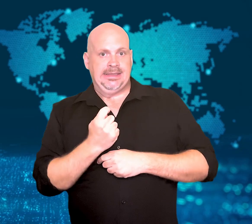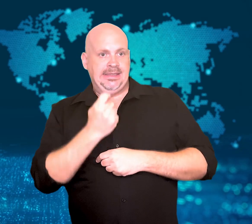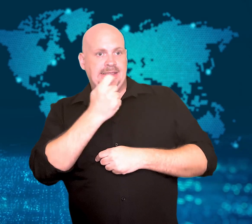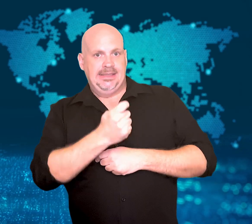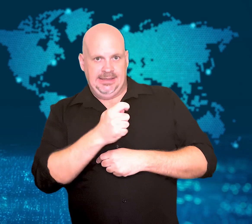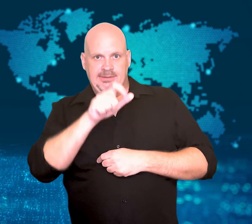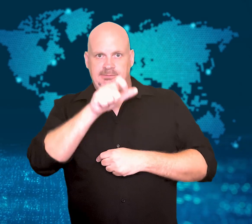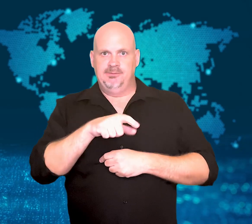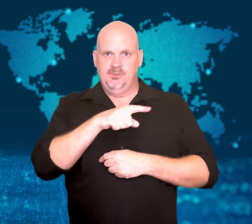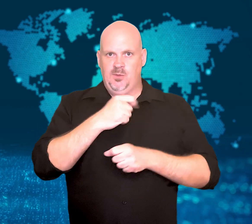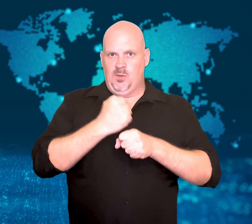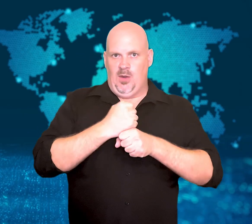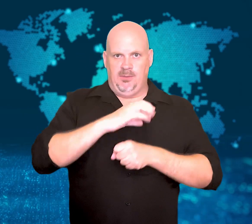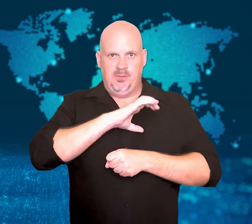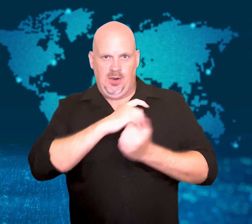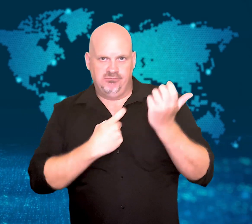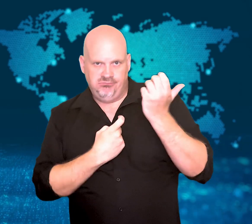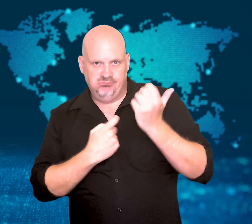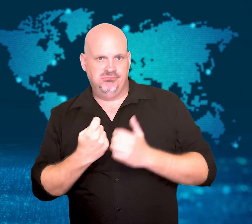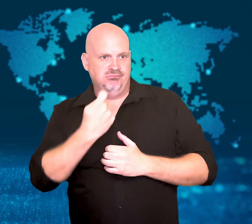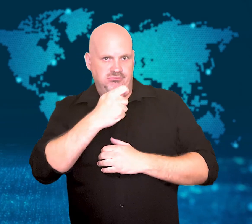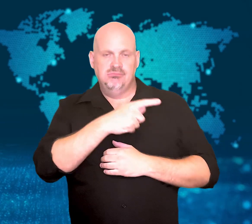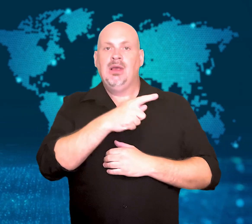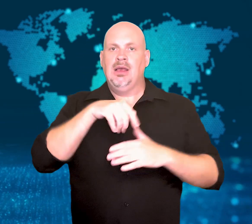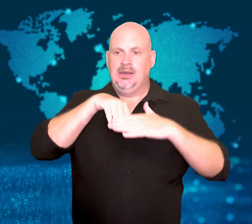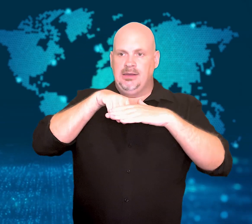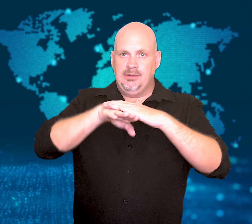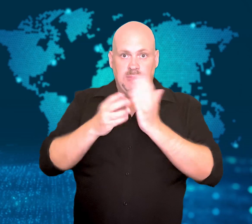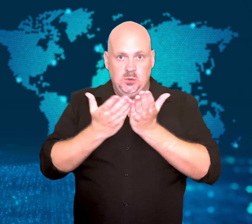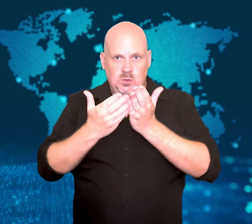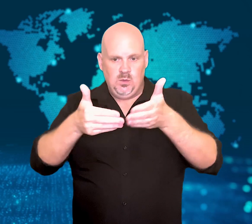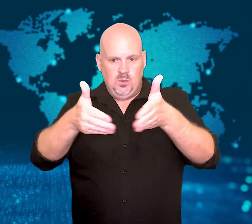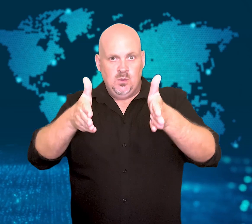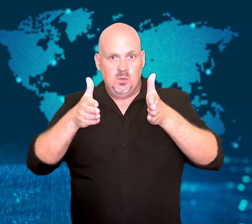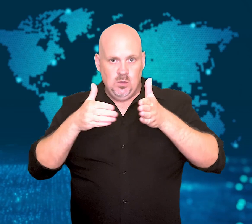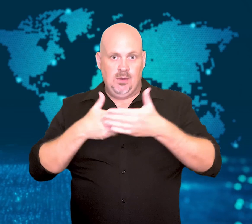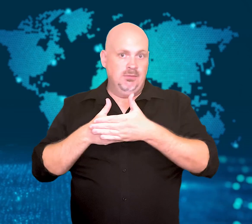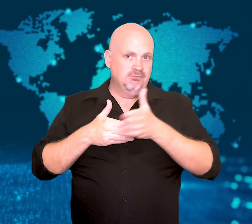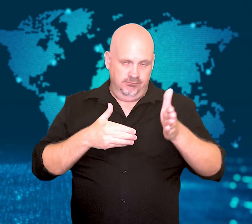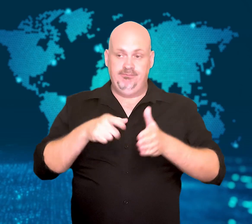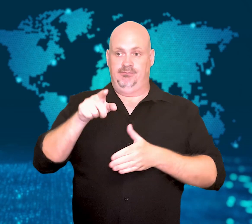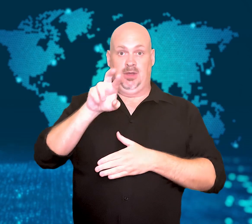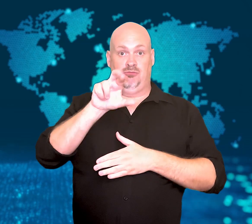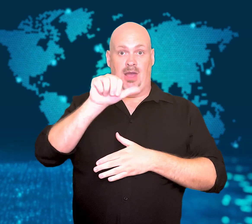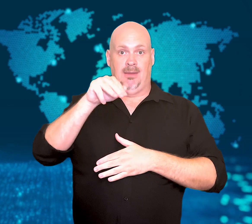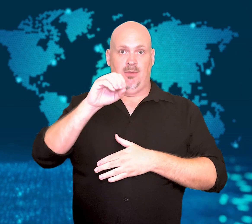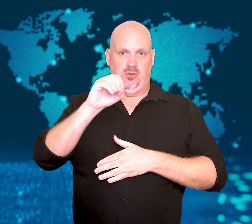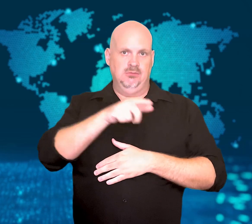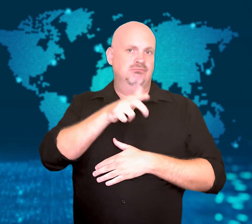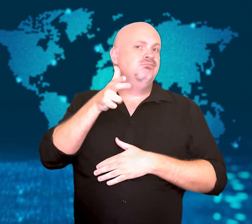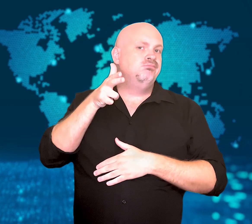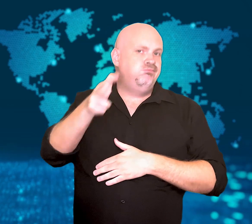A janitor gave a Tactical Unit a key to enter the classroom